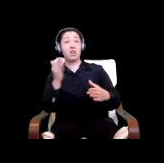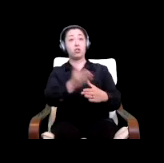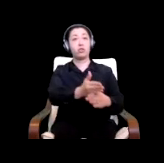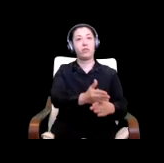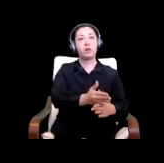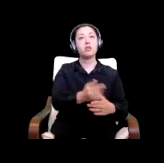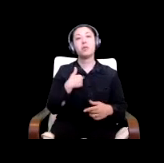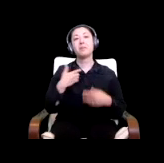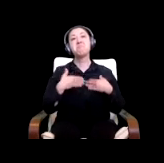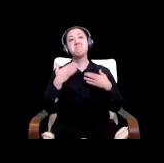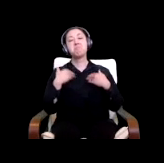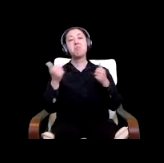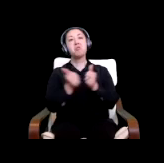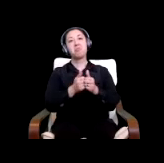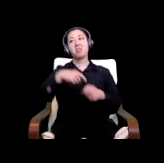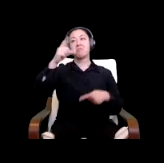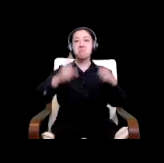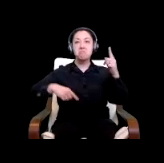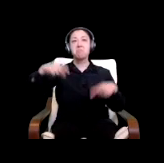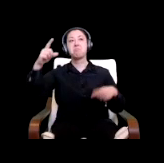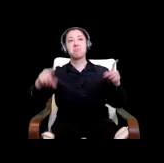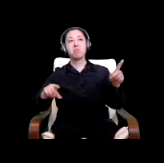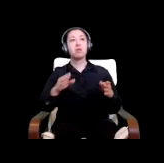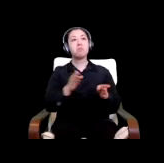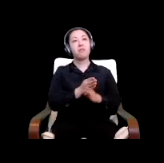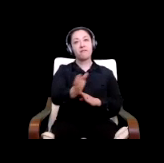of professionals whose input we received on this.